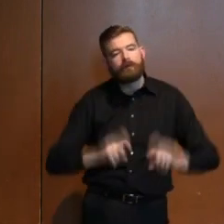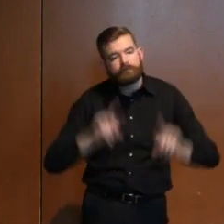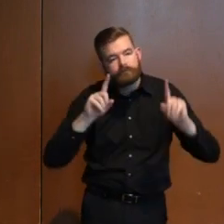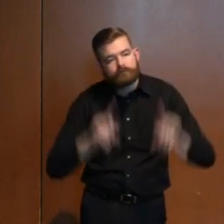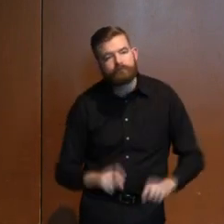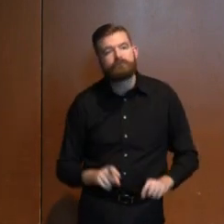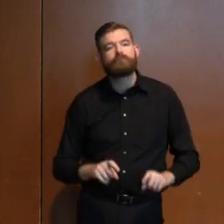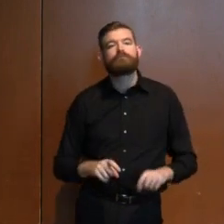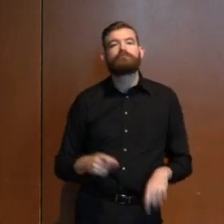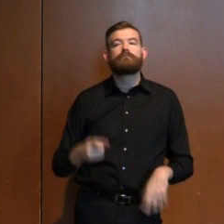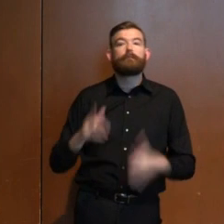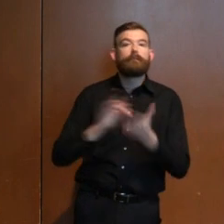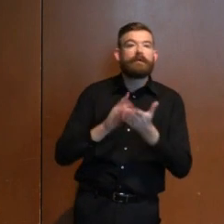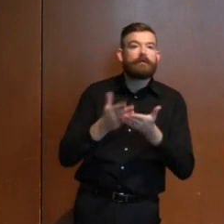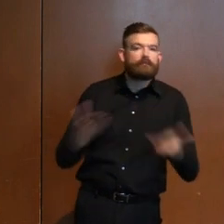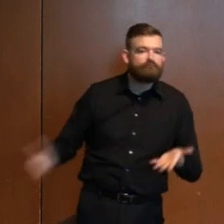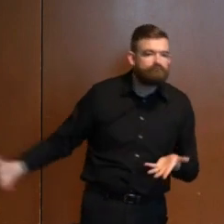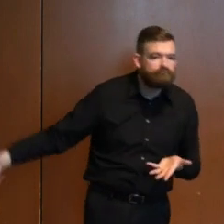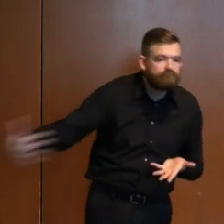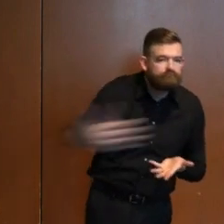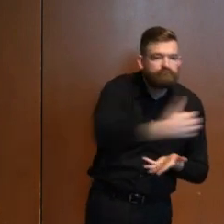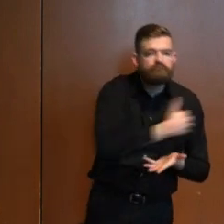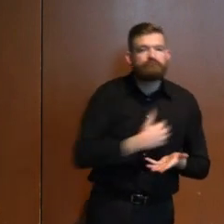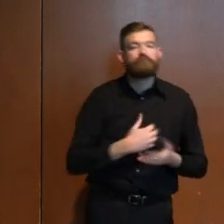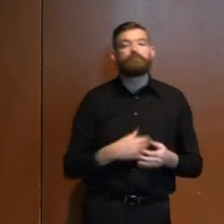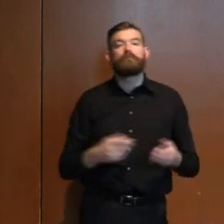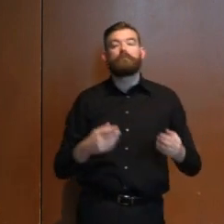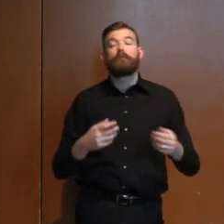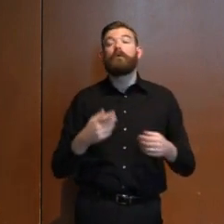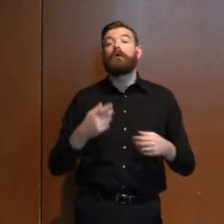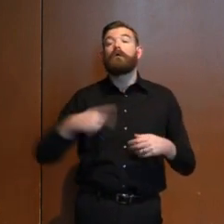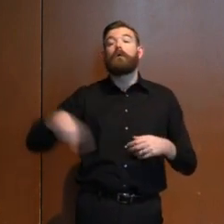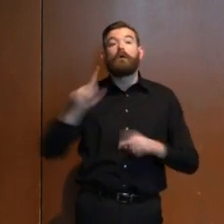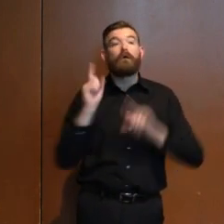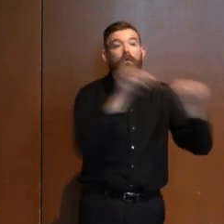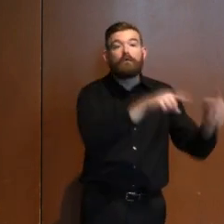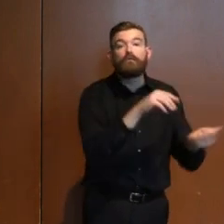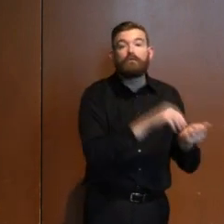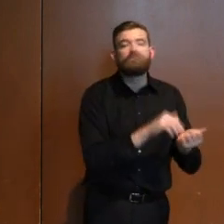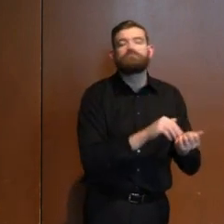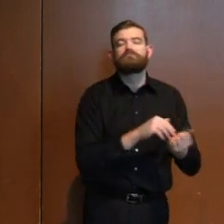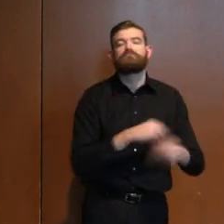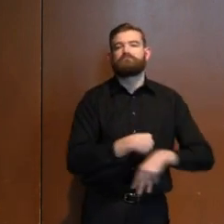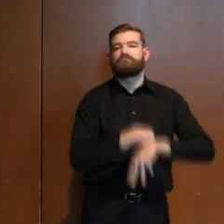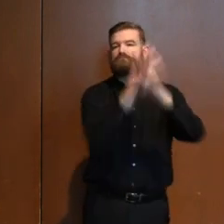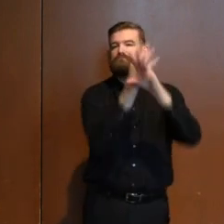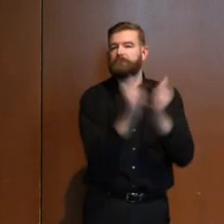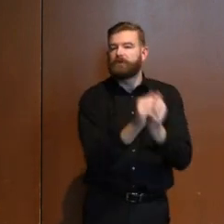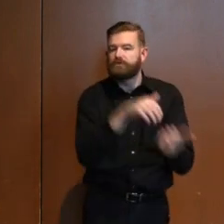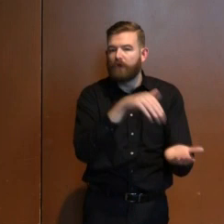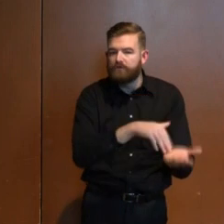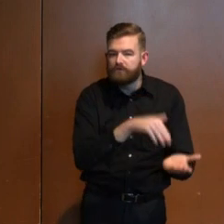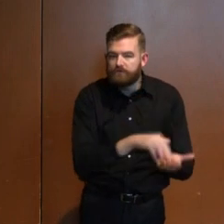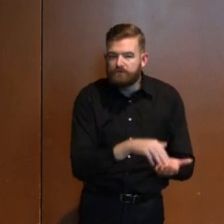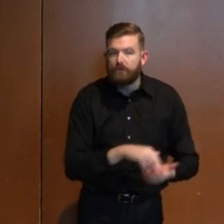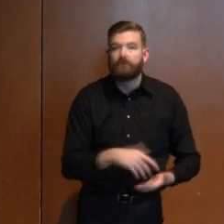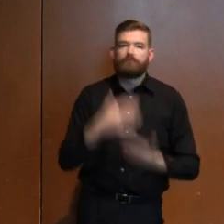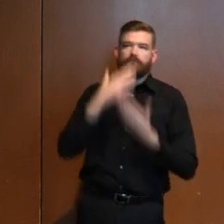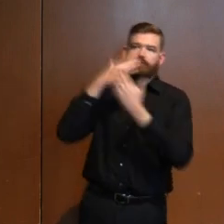CENTERS IN NEW JERSEY ADDRESS SCREENING AND TESTING NEEDS